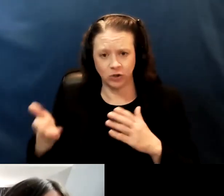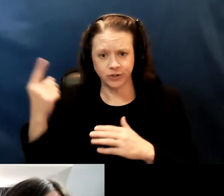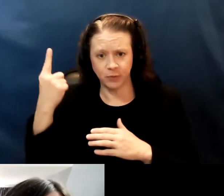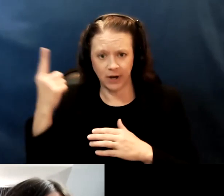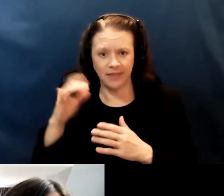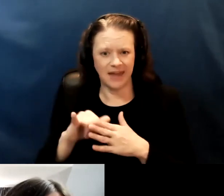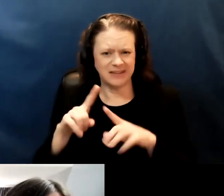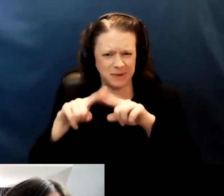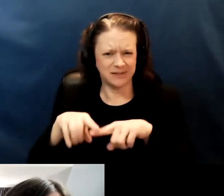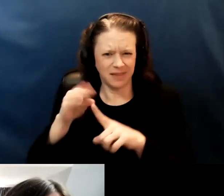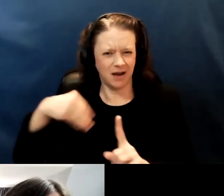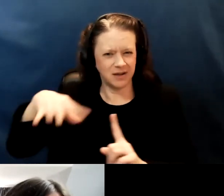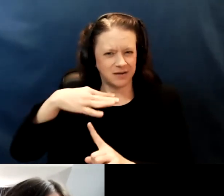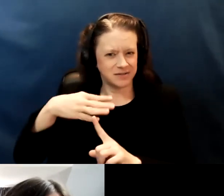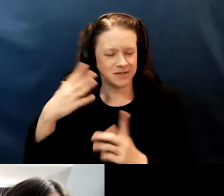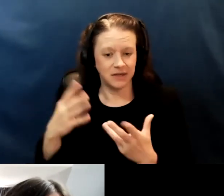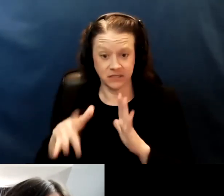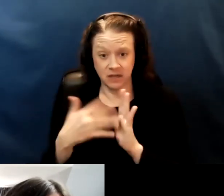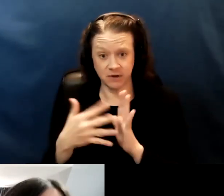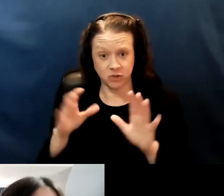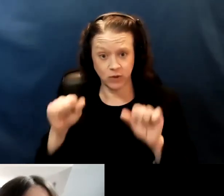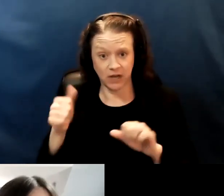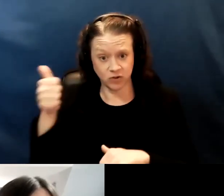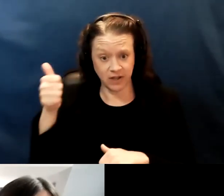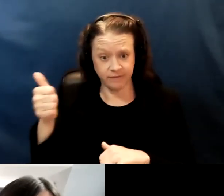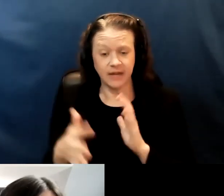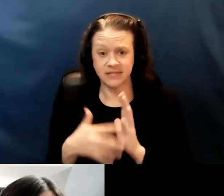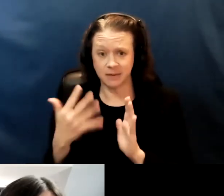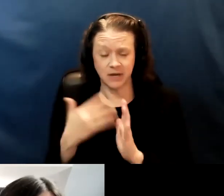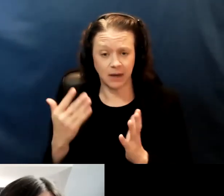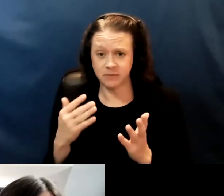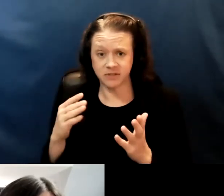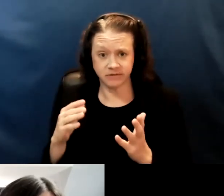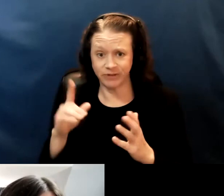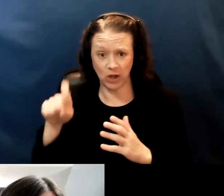answer. Where there are some things you can do yourself and then there's some times when you're going to have to hire a professional